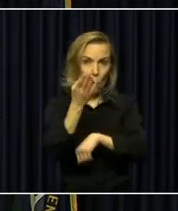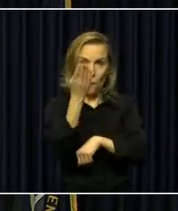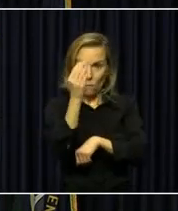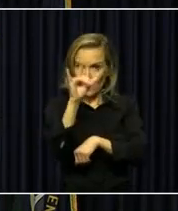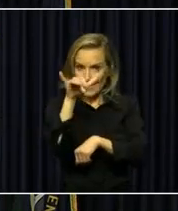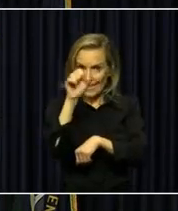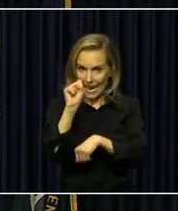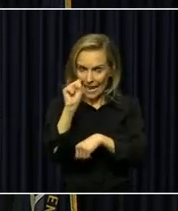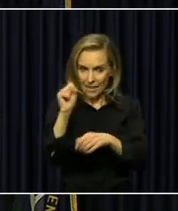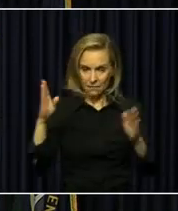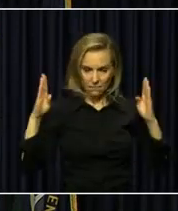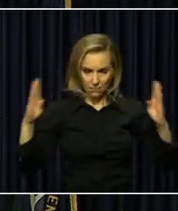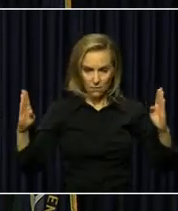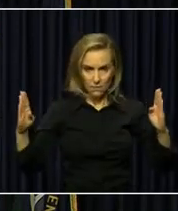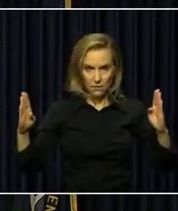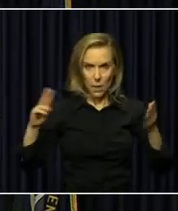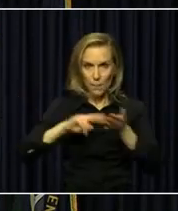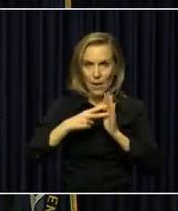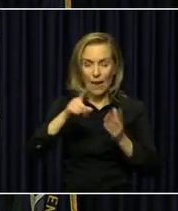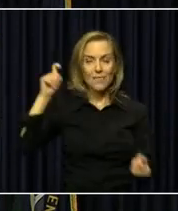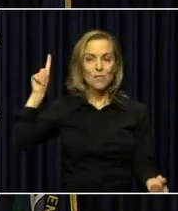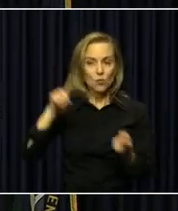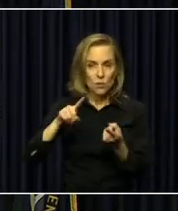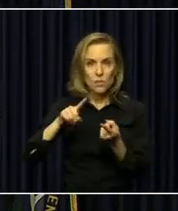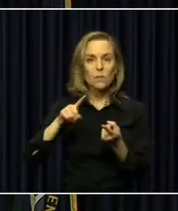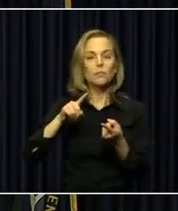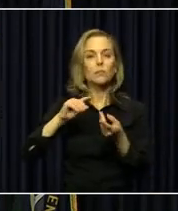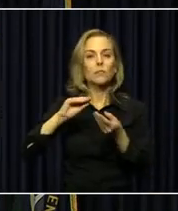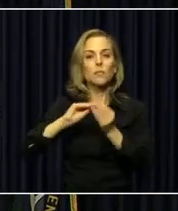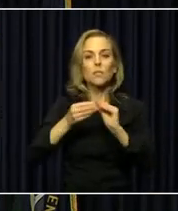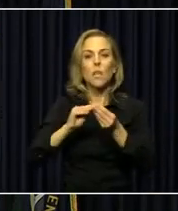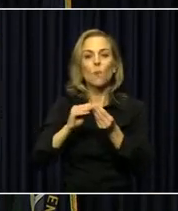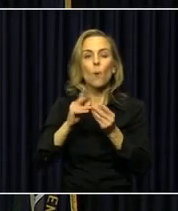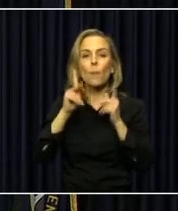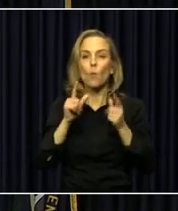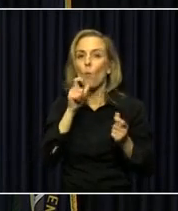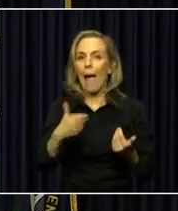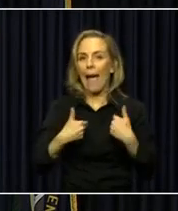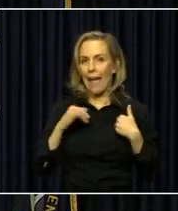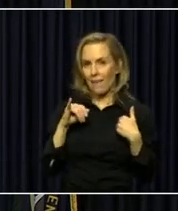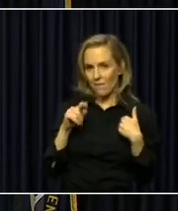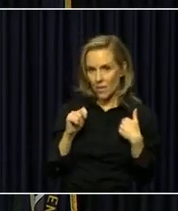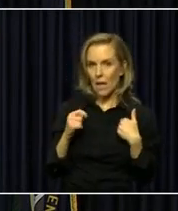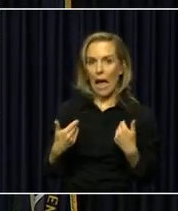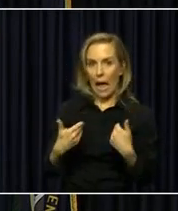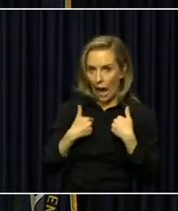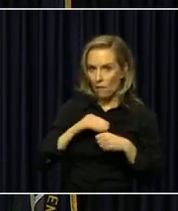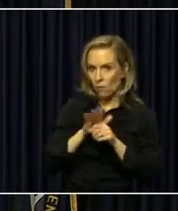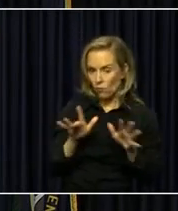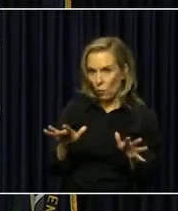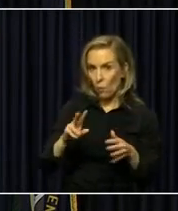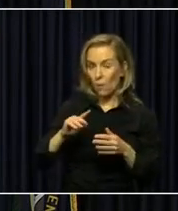THIS IS WHERE WE'RE GOING TO MOVE INTO A NEW NORMAL WHERE WE'RE GOING TO BE ABLE TO SLOWLY